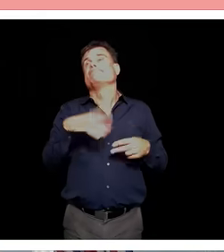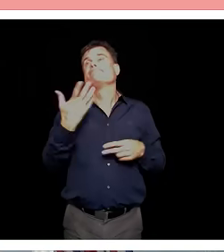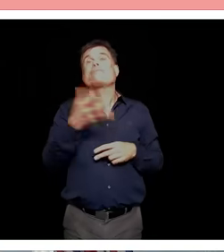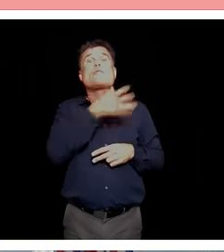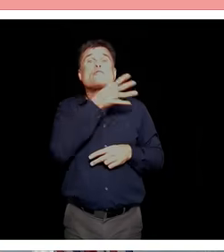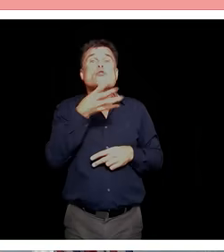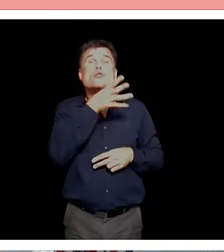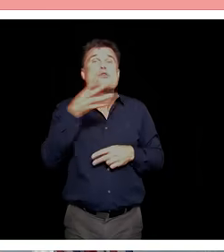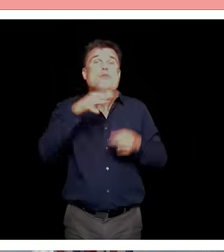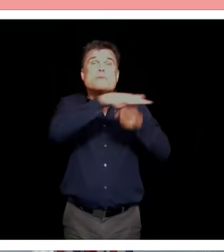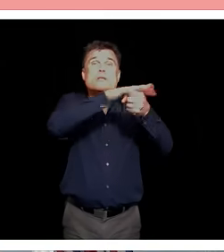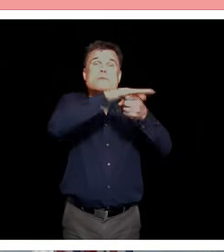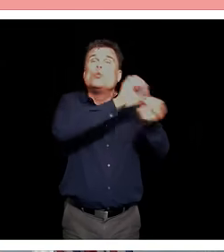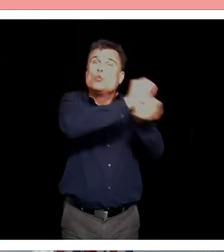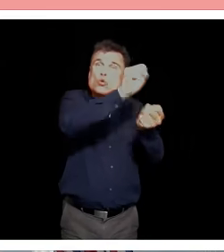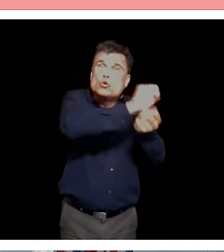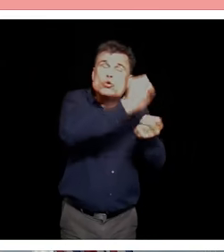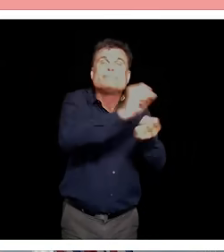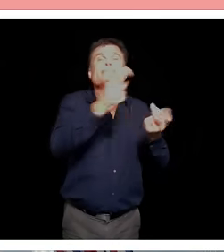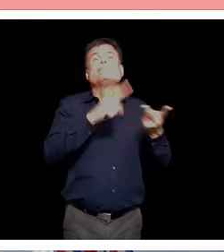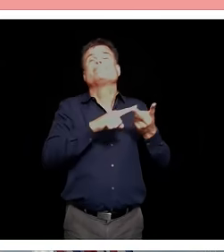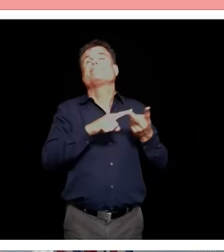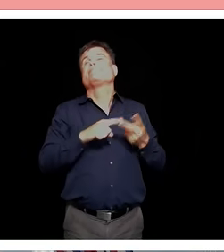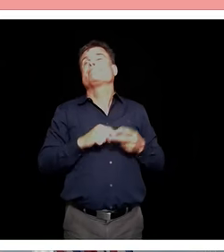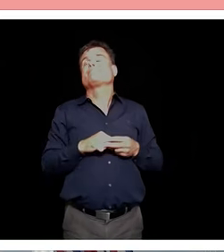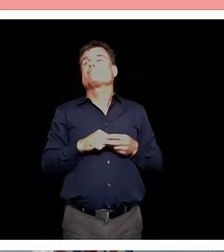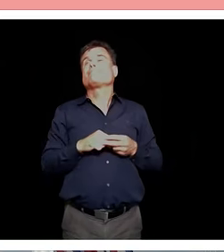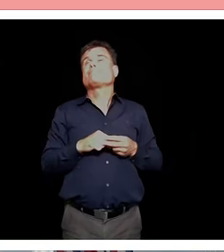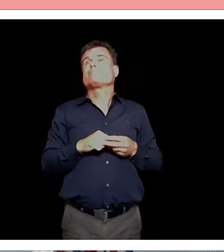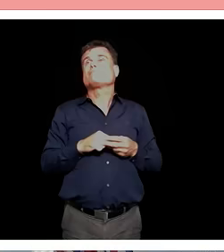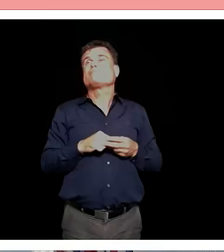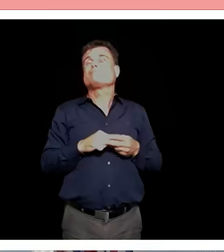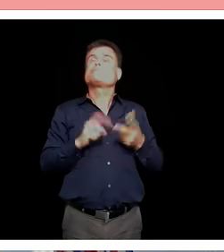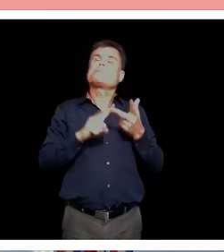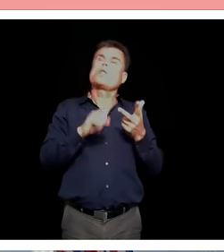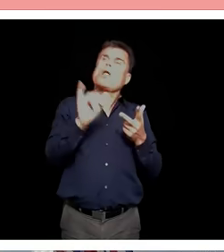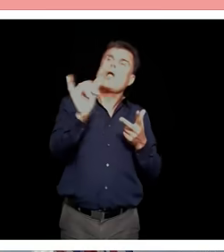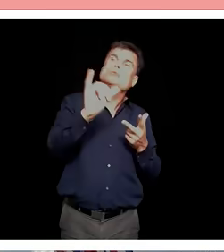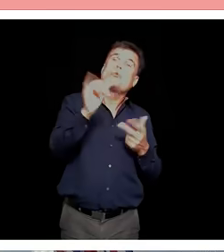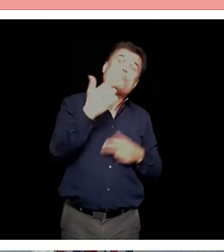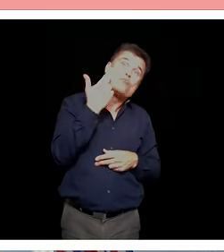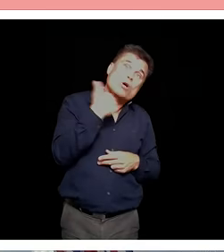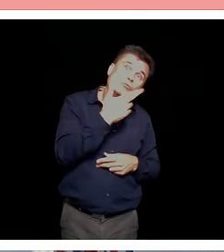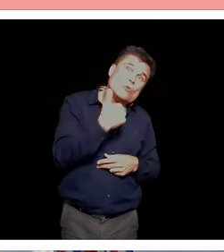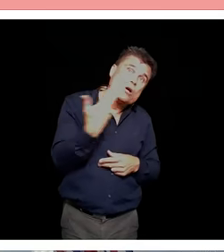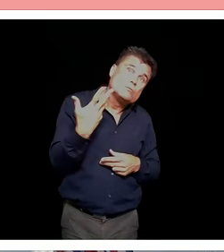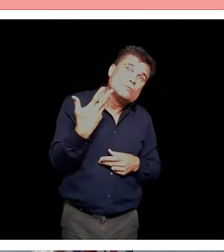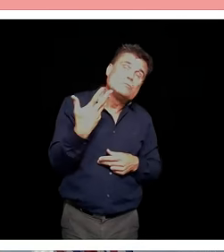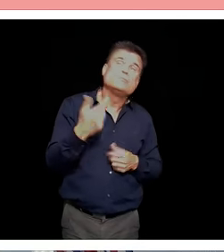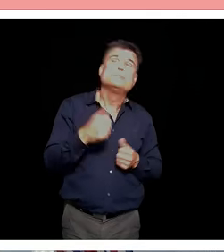and that should not say that the median age was That is a reflection